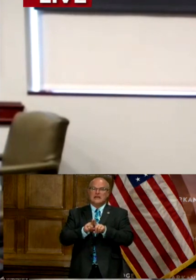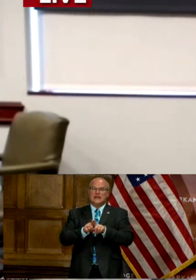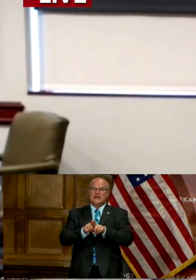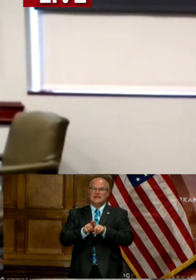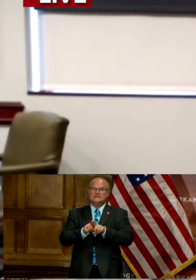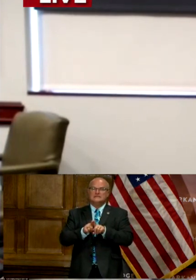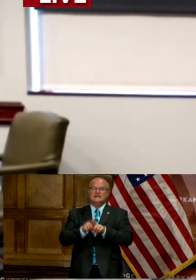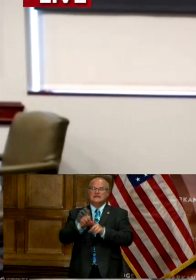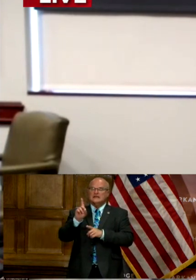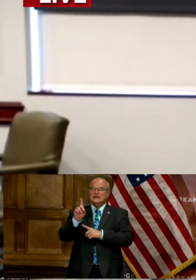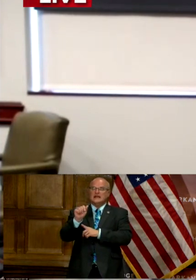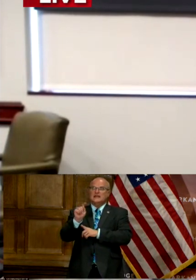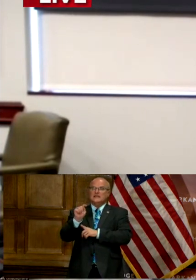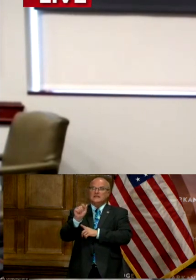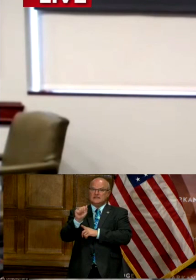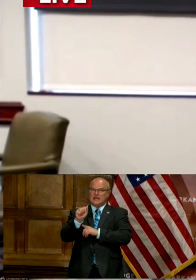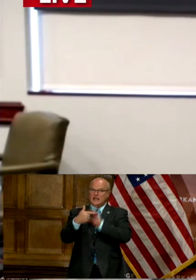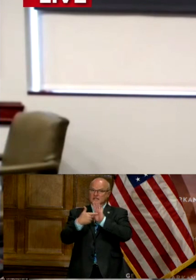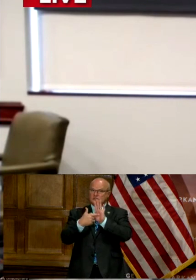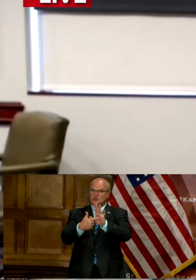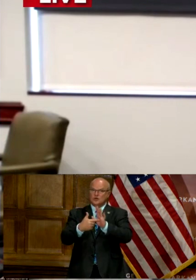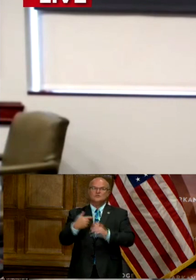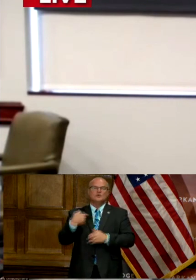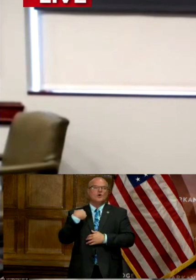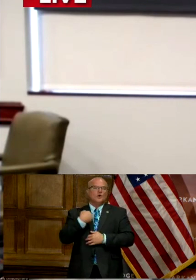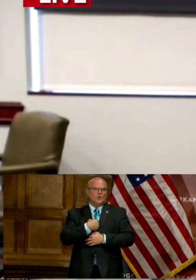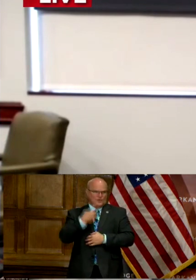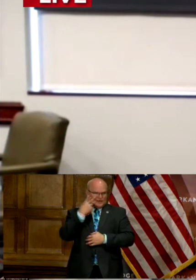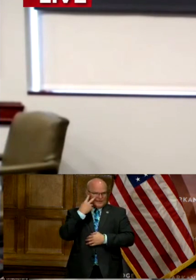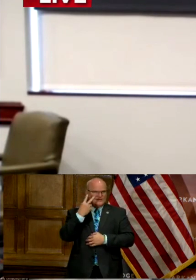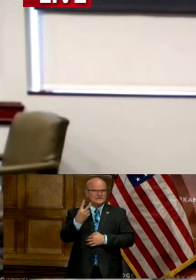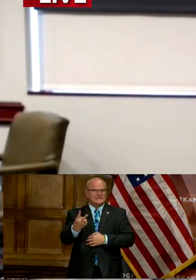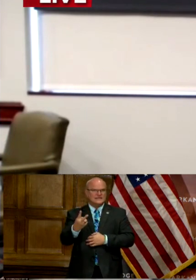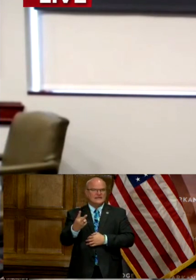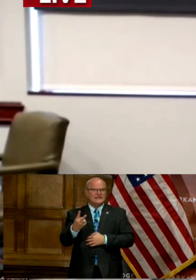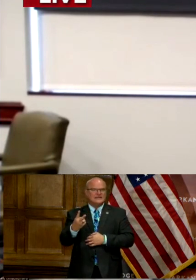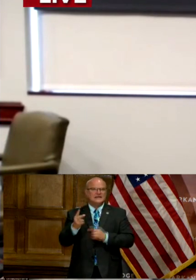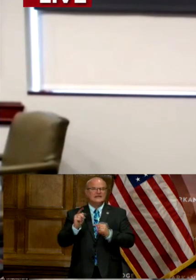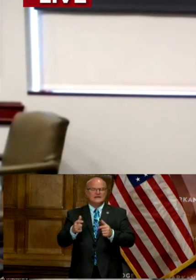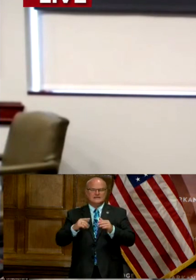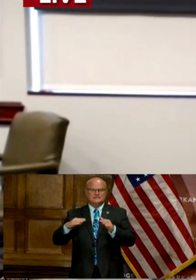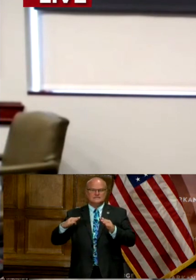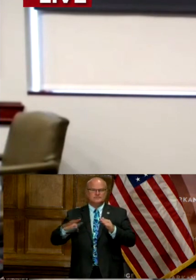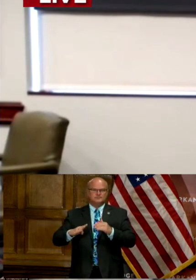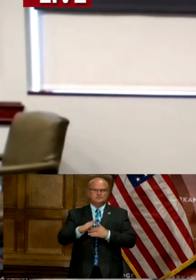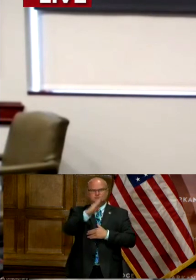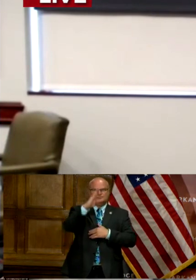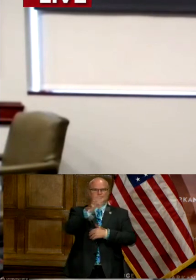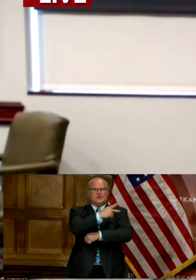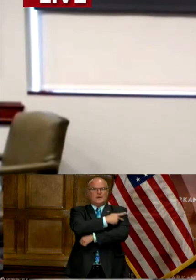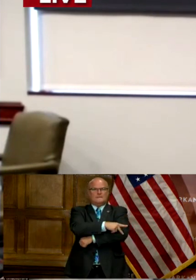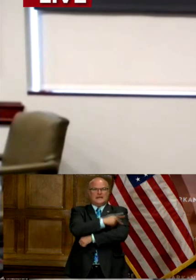WINTER SEASON. JUST AS THE GRAPHS AND THE DATA